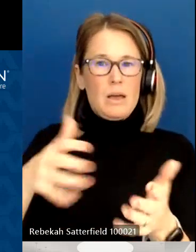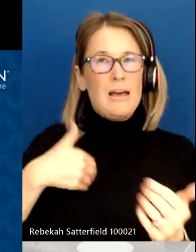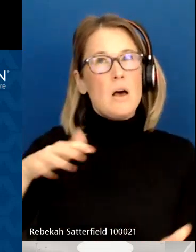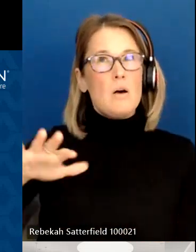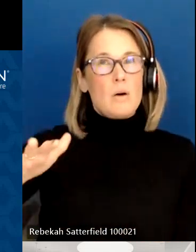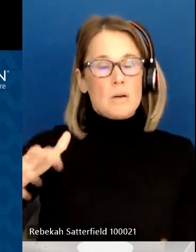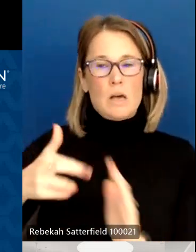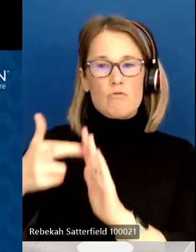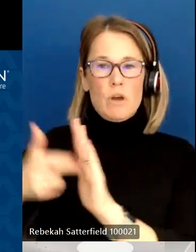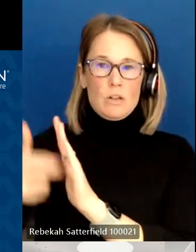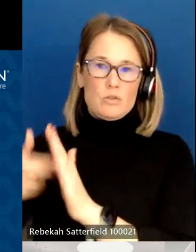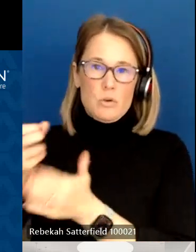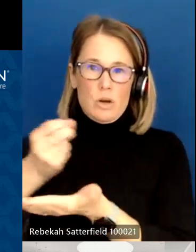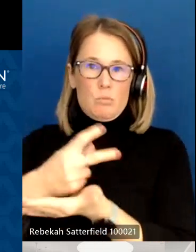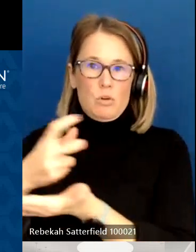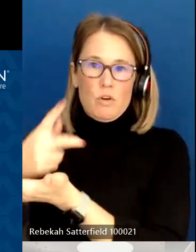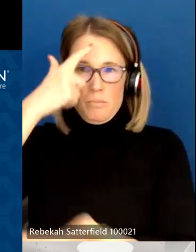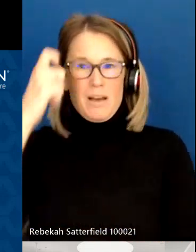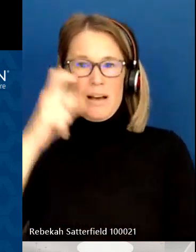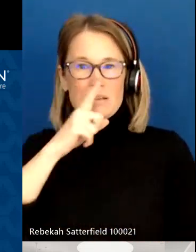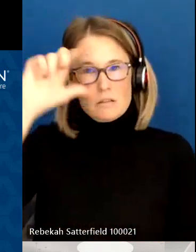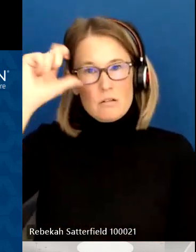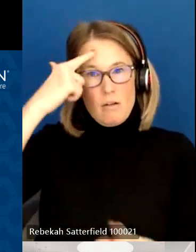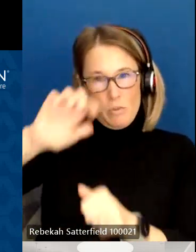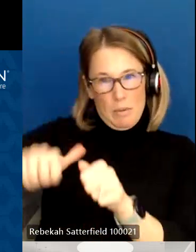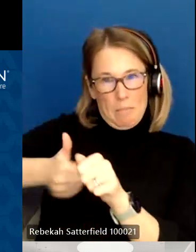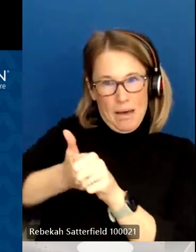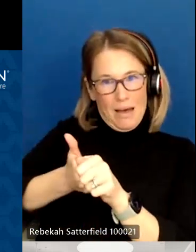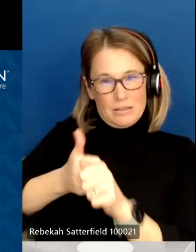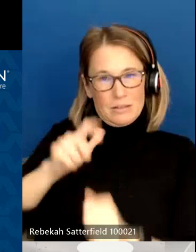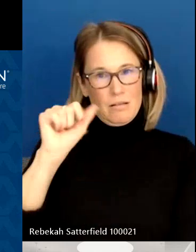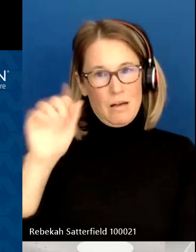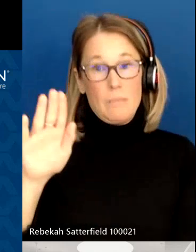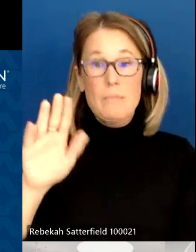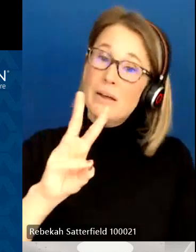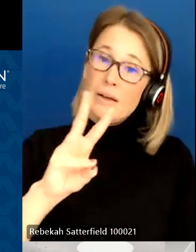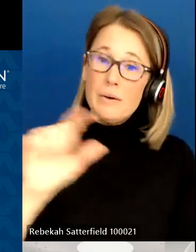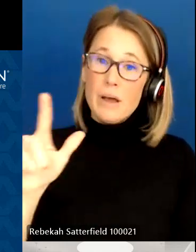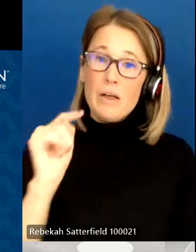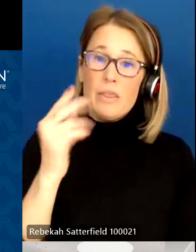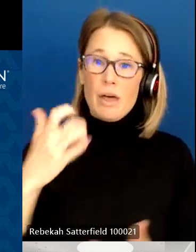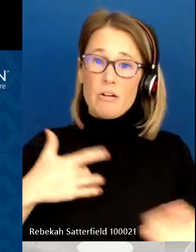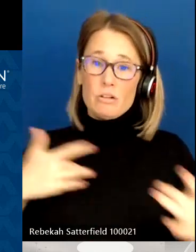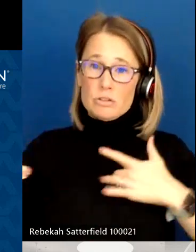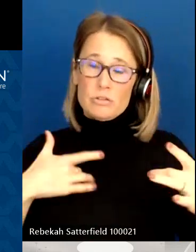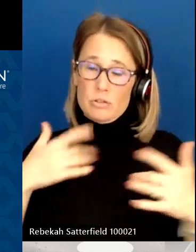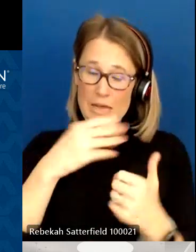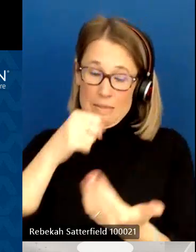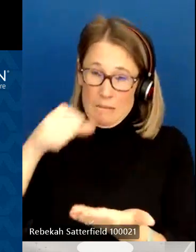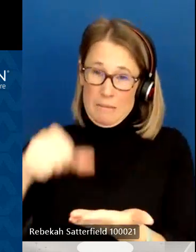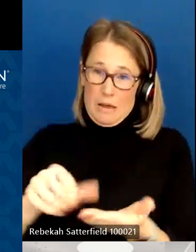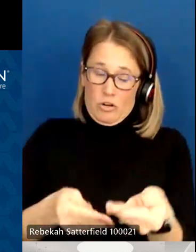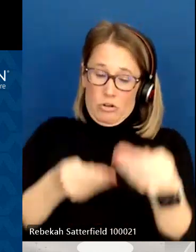approval because it's a government-backed lab well the concerns in the letter uh everyone should read